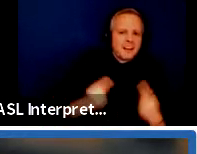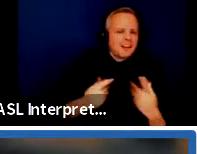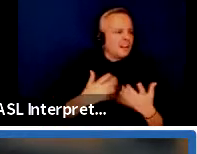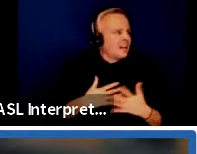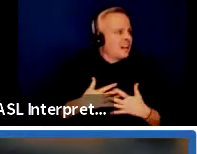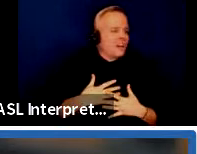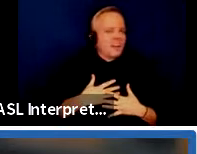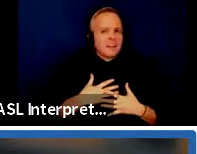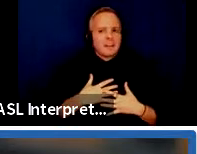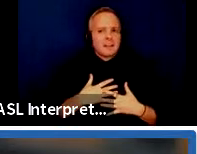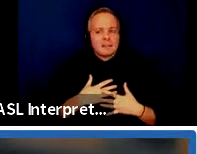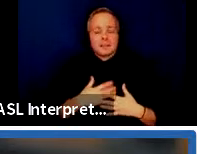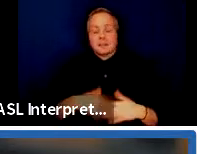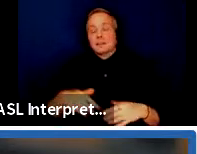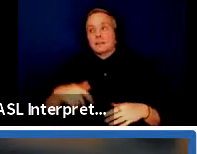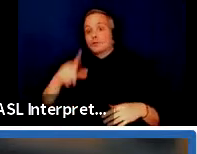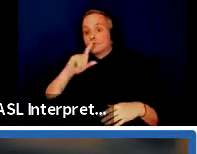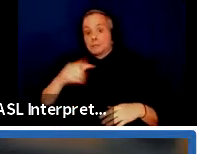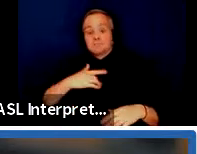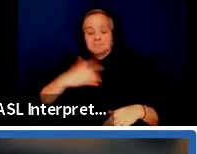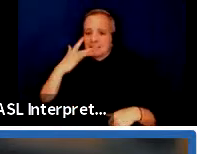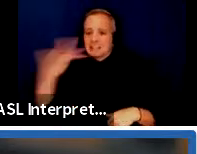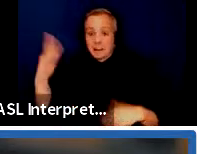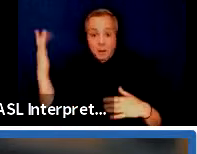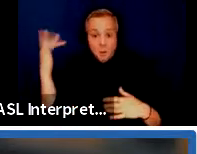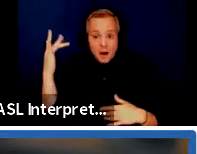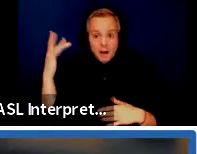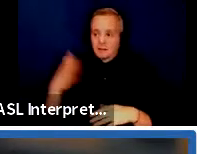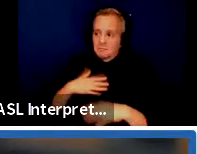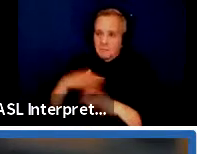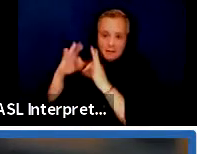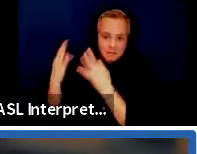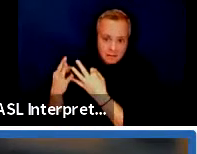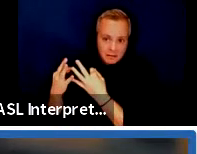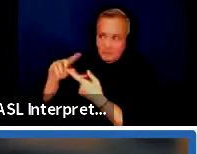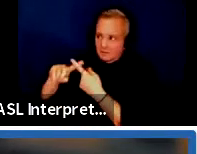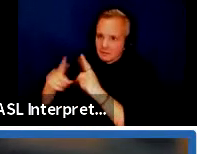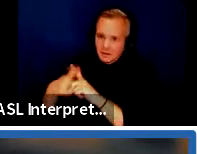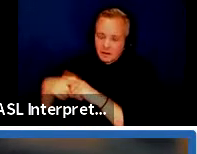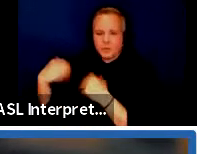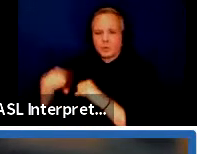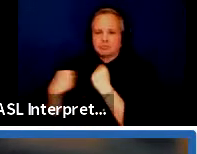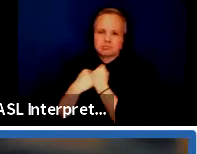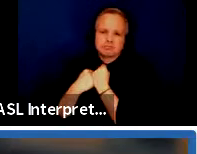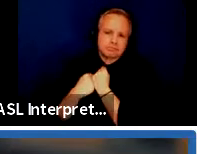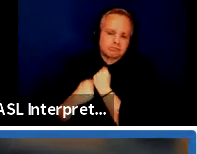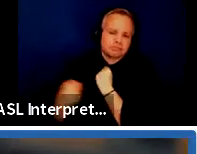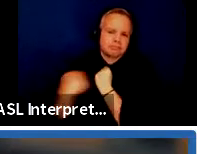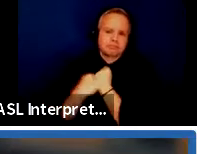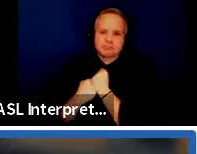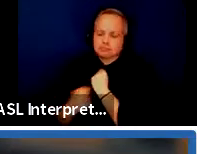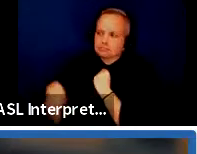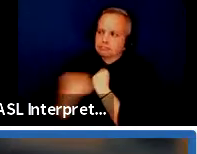FRIENDS AND FAMILY TO HELP ME DURING THESE DIFFICULT TIMES. AND THEN I CAN ALSO RELY ON STRANGERS FOR HELP.